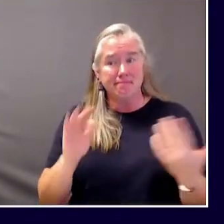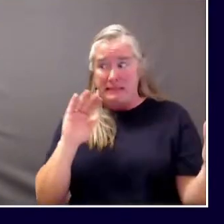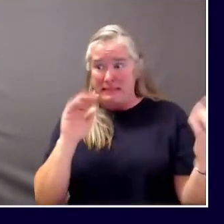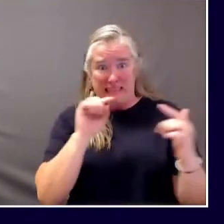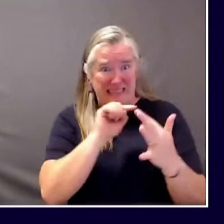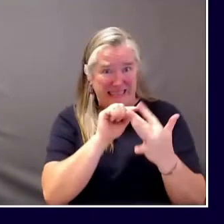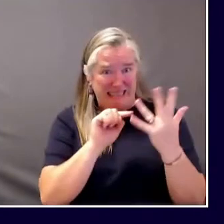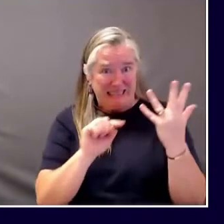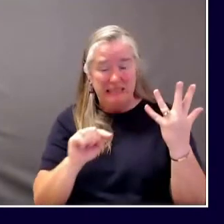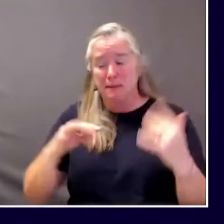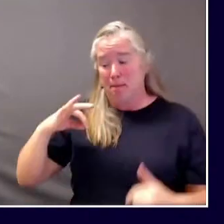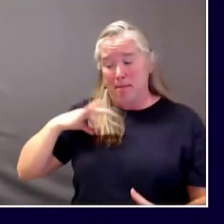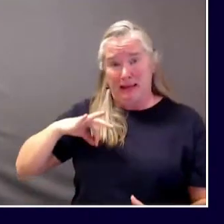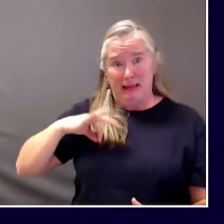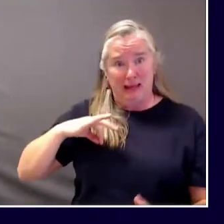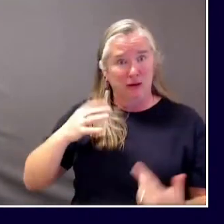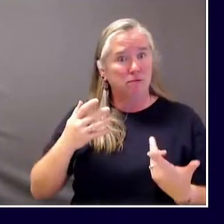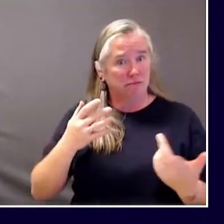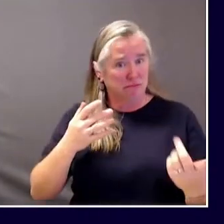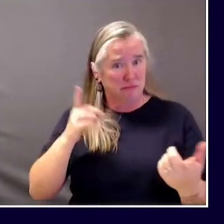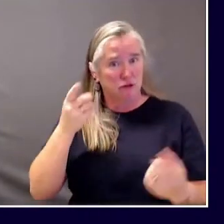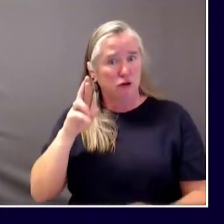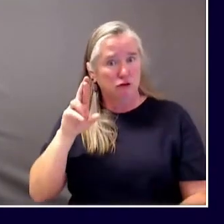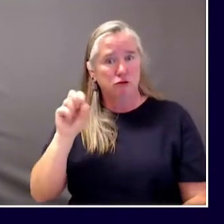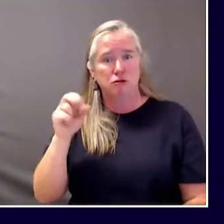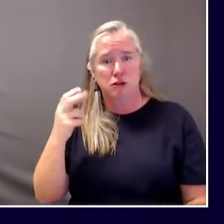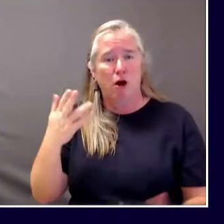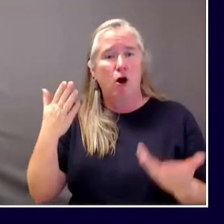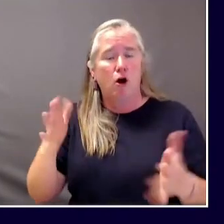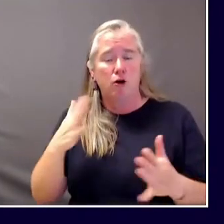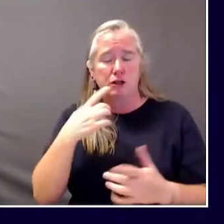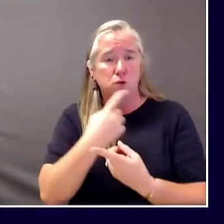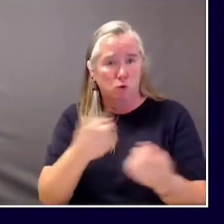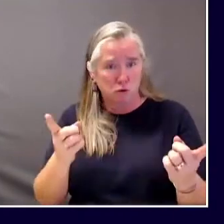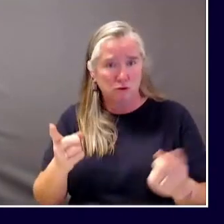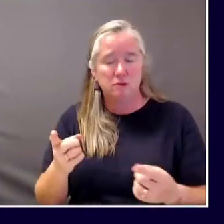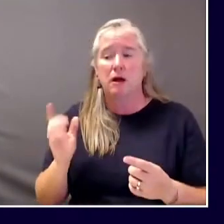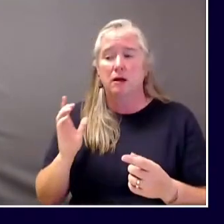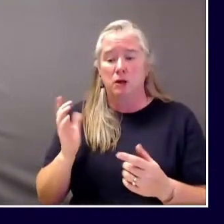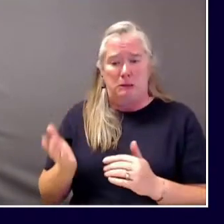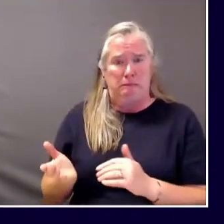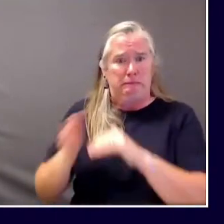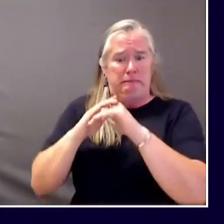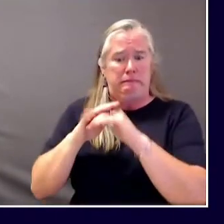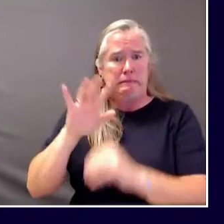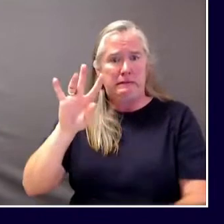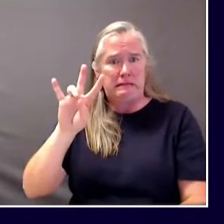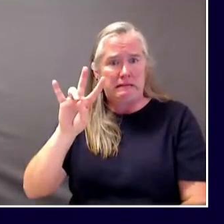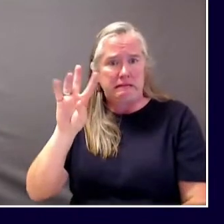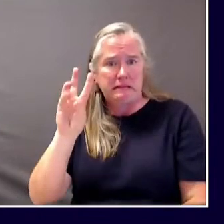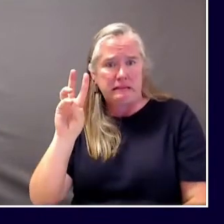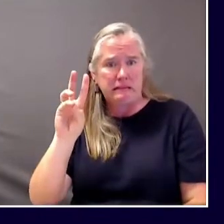today as you were told our state